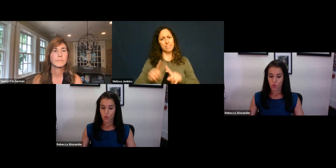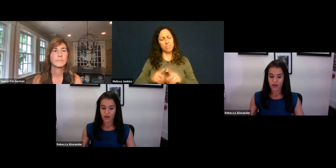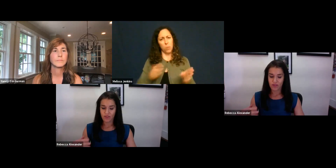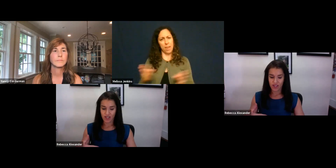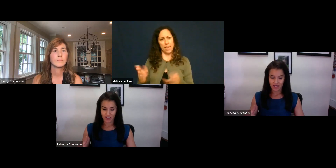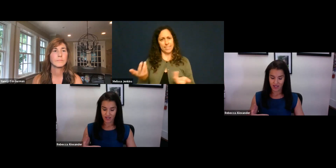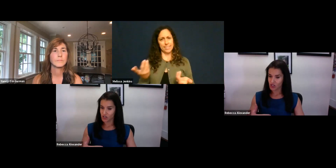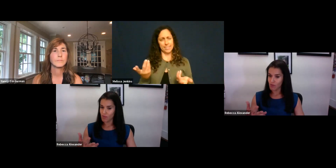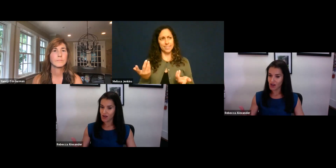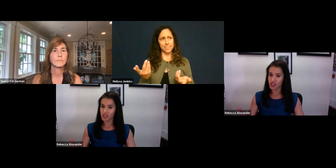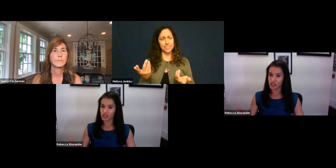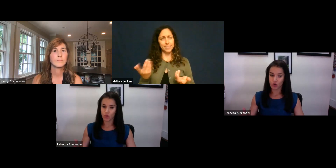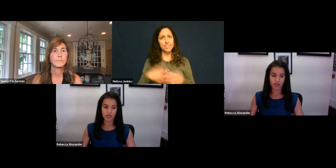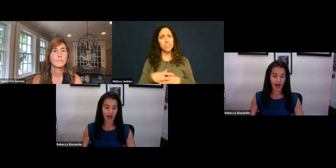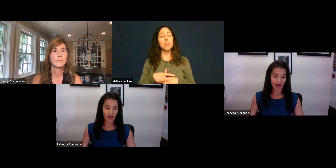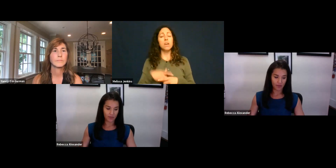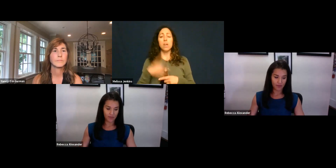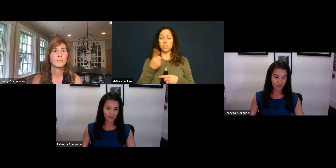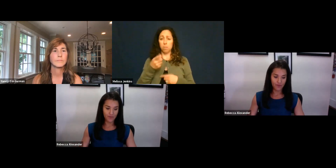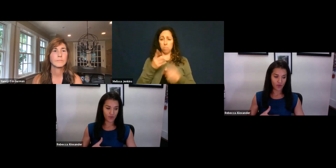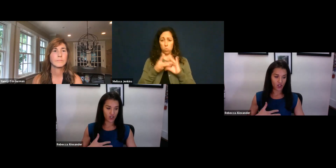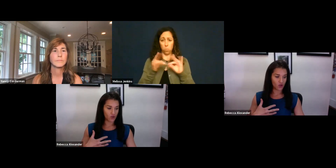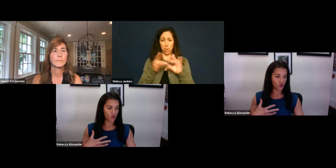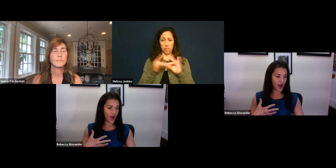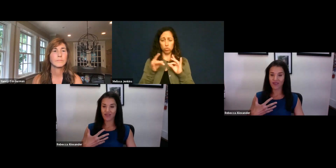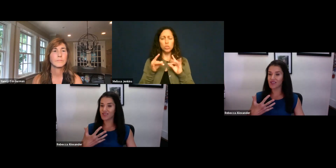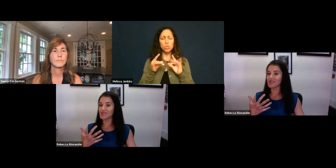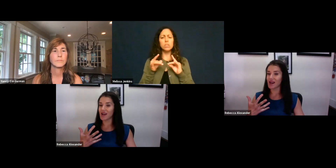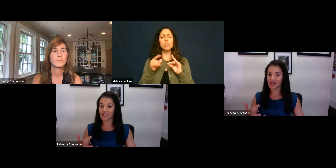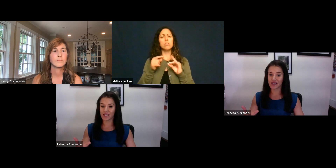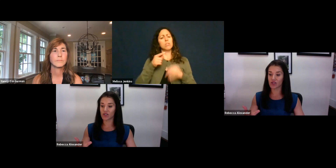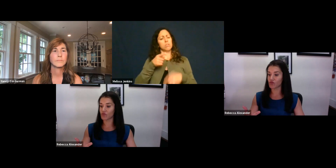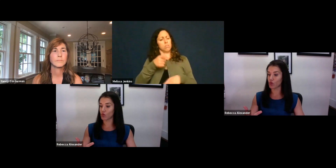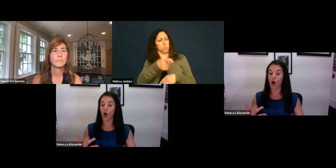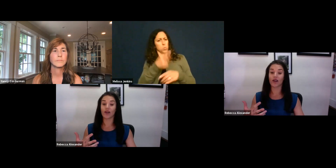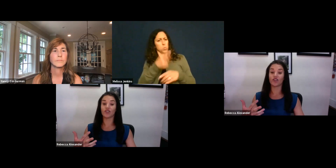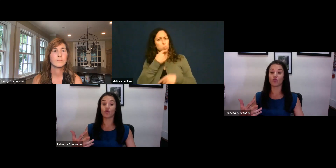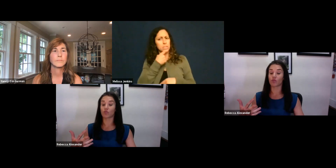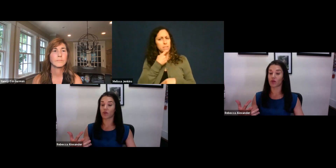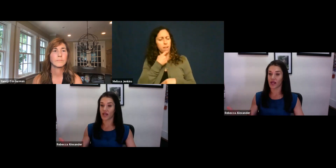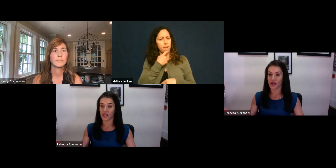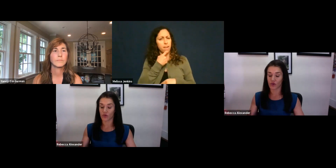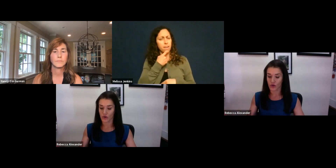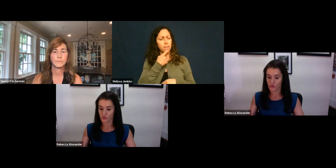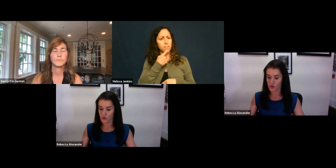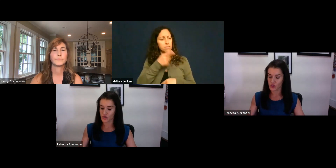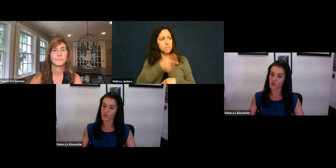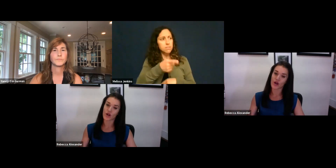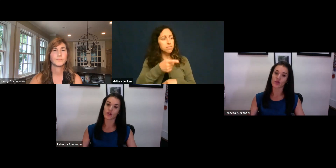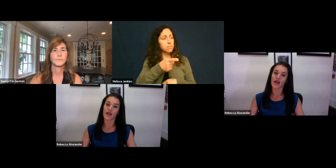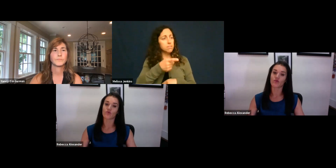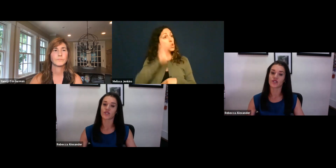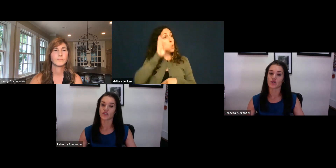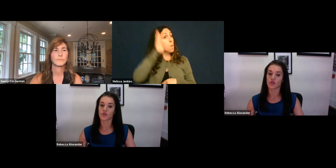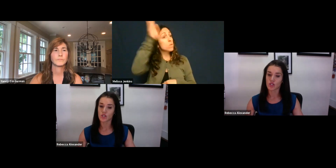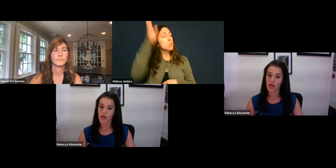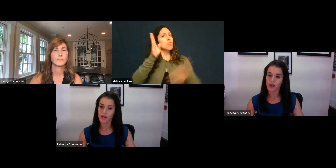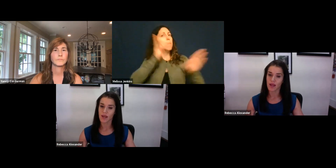One of the things that you mentioned was that you had these ideas for what you were planning for your future, what your life was going to look like.